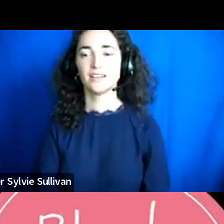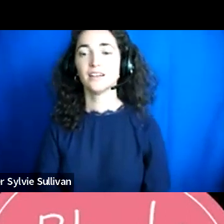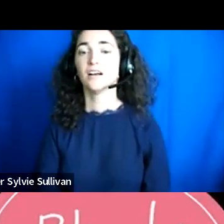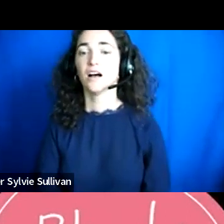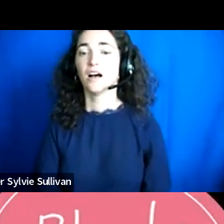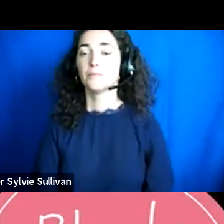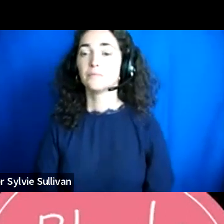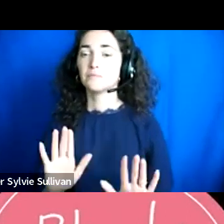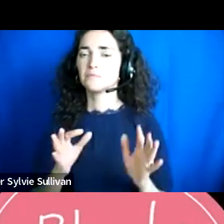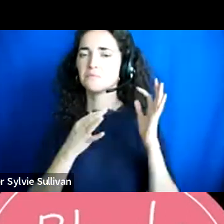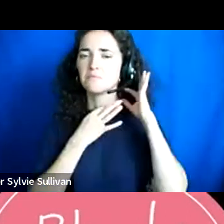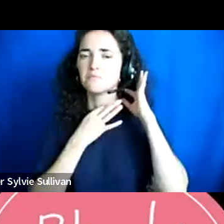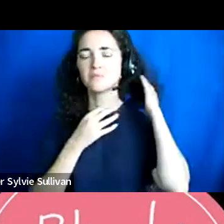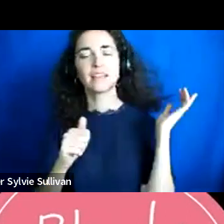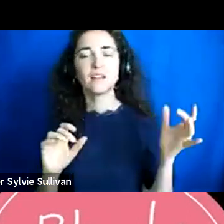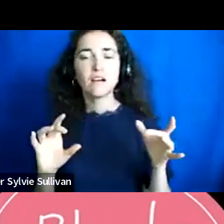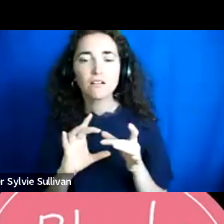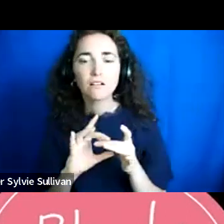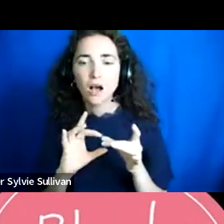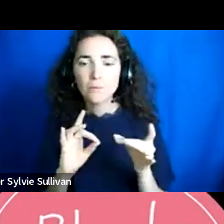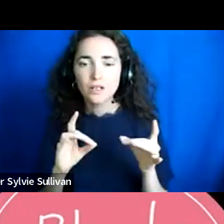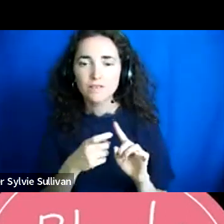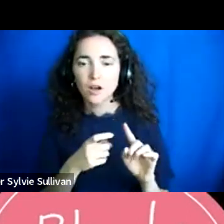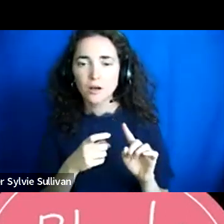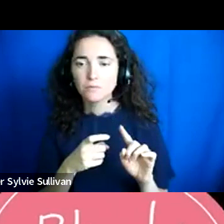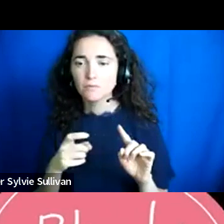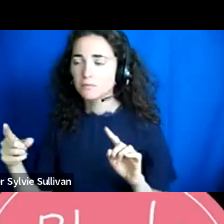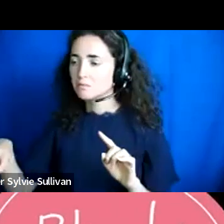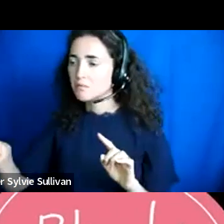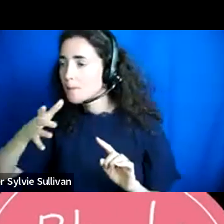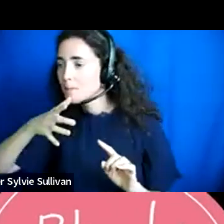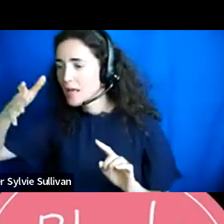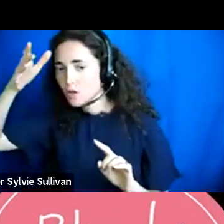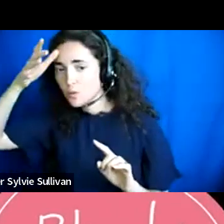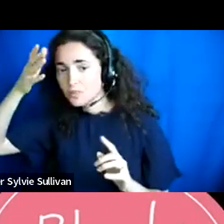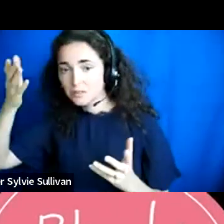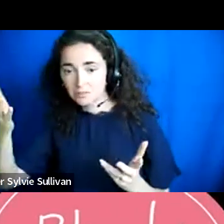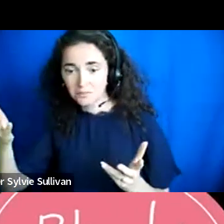Do we have any comments or anything from any of our parents of the campers?